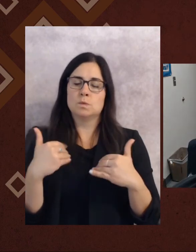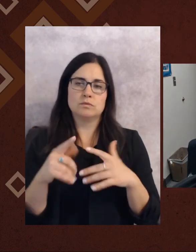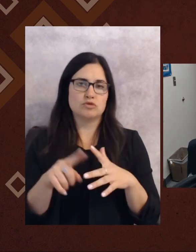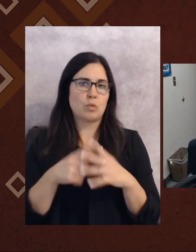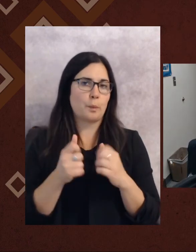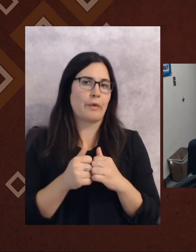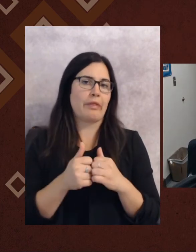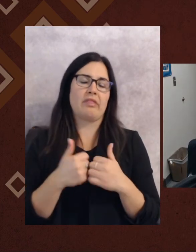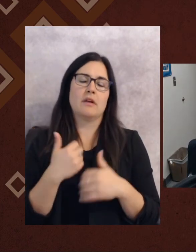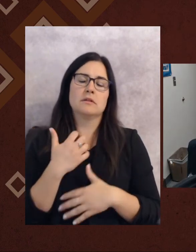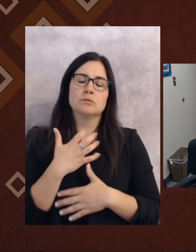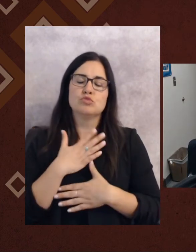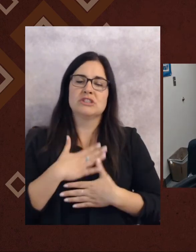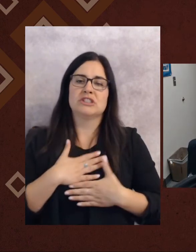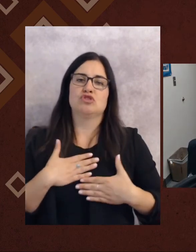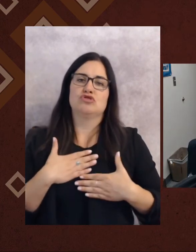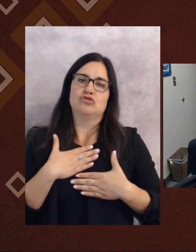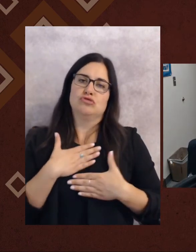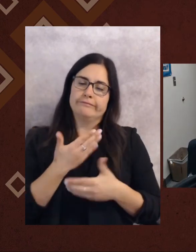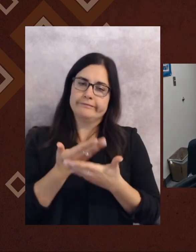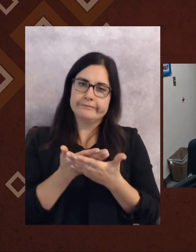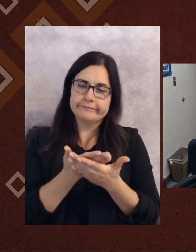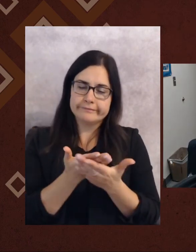to all the classified professionals who are here.